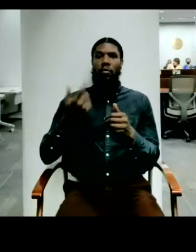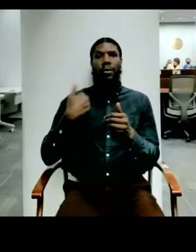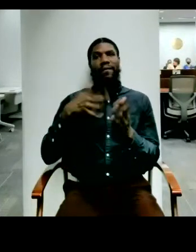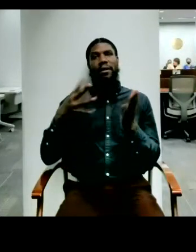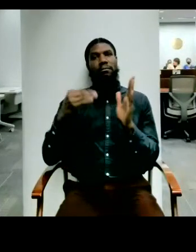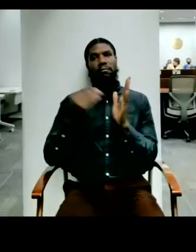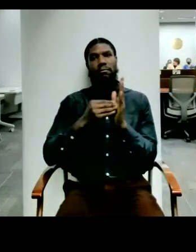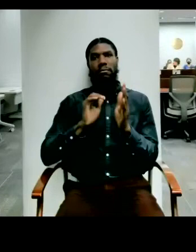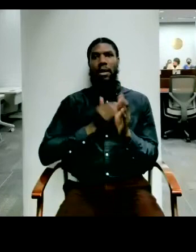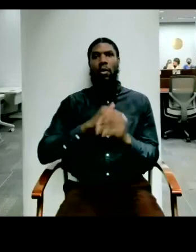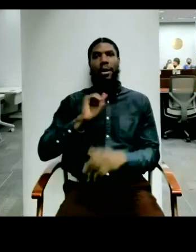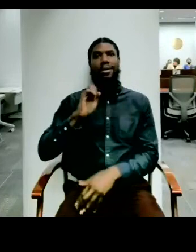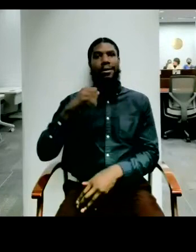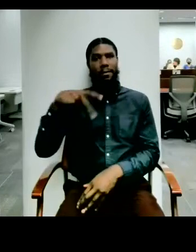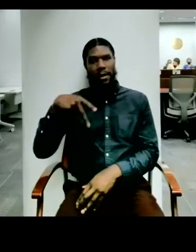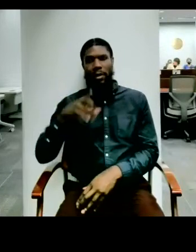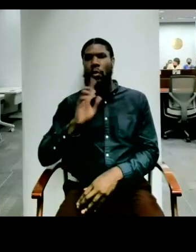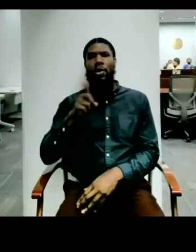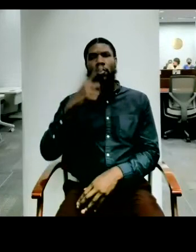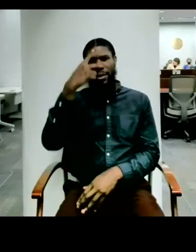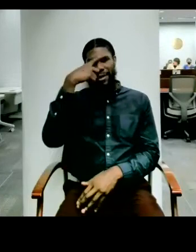um where do you think um that needs to fit in